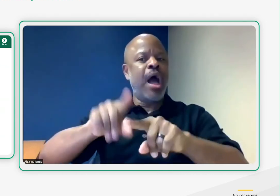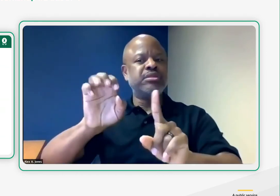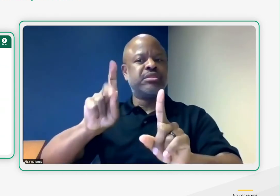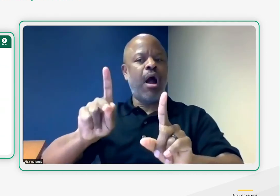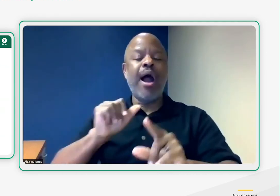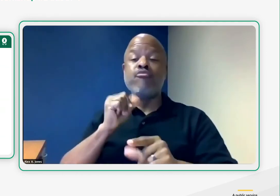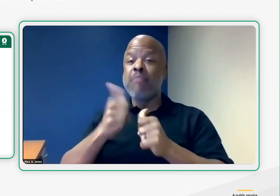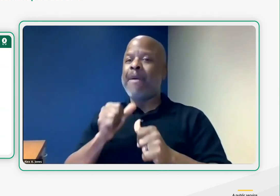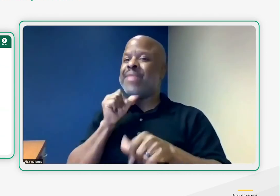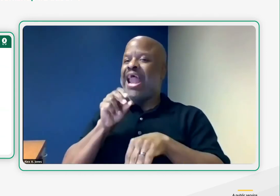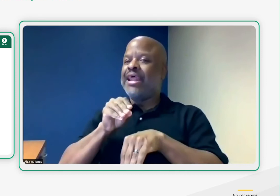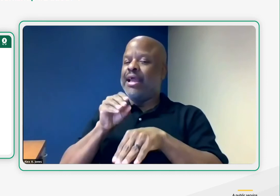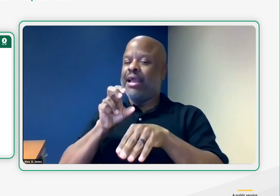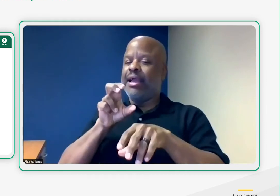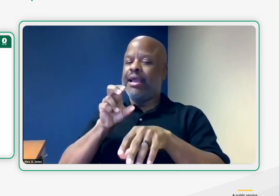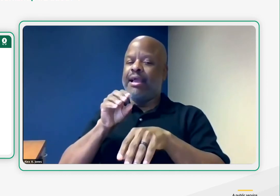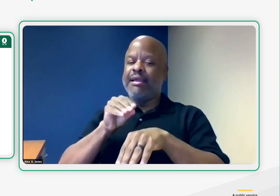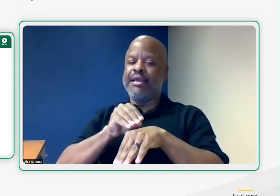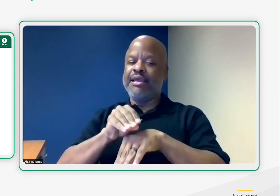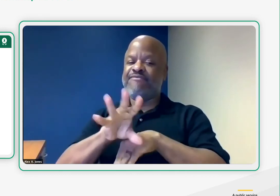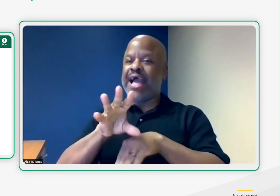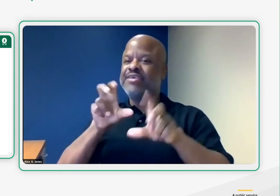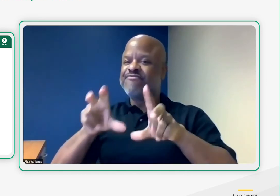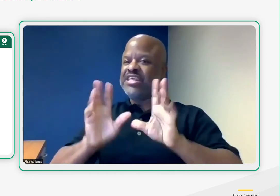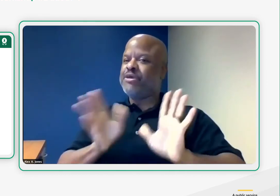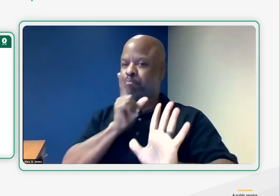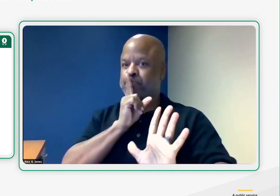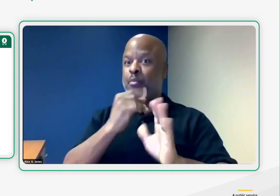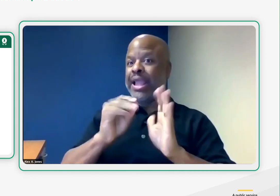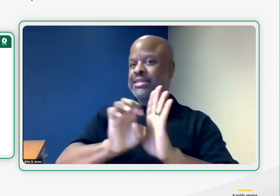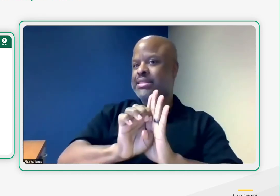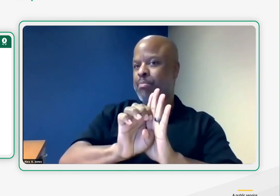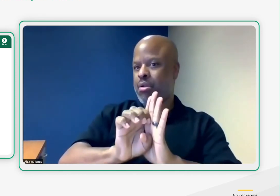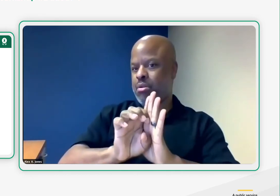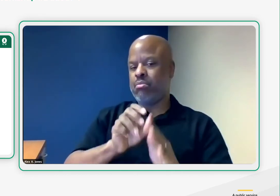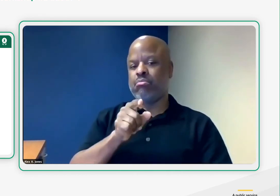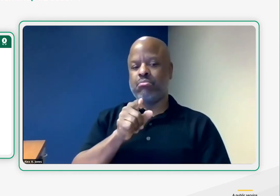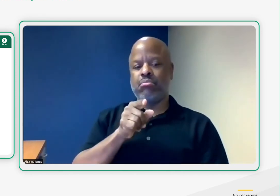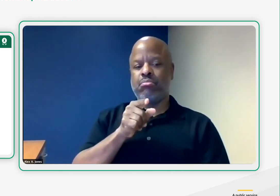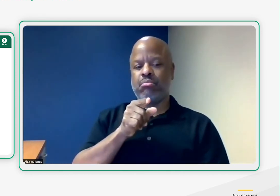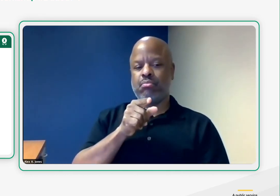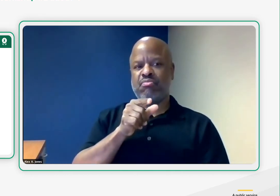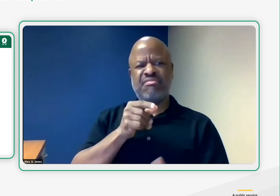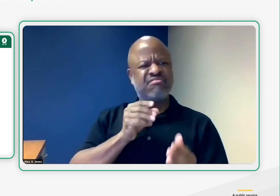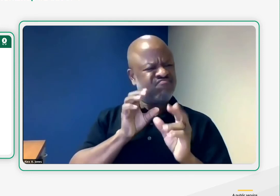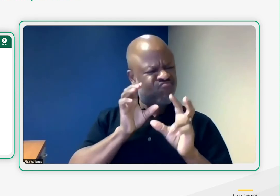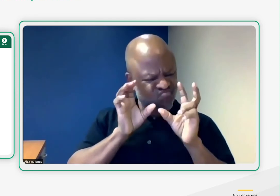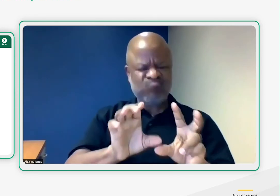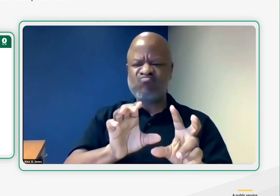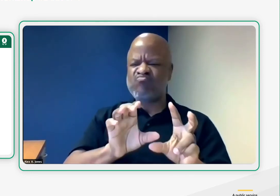the value and the cost of it. So now, again, I'm not giving investment advice. I’m just giving examples here.